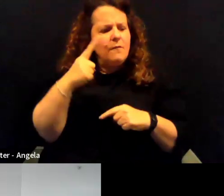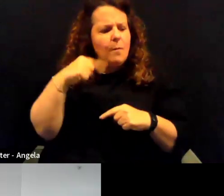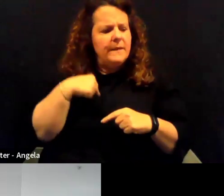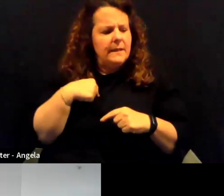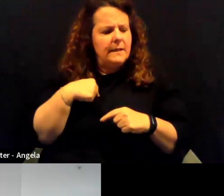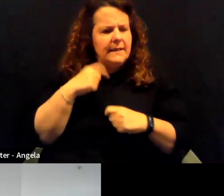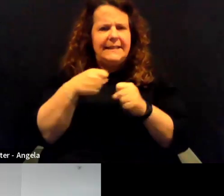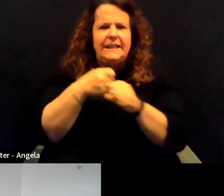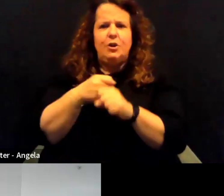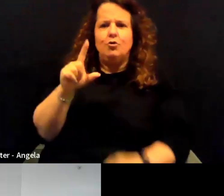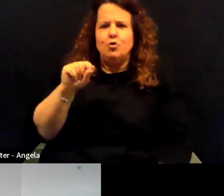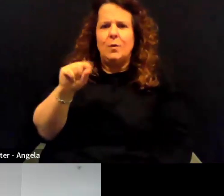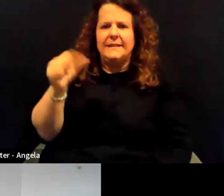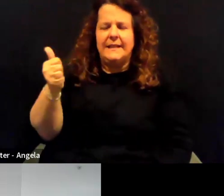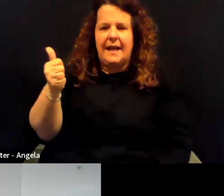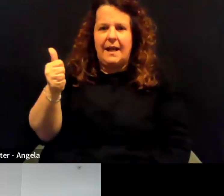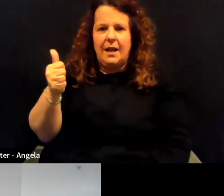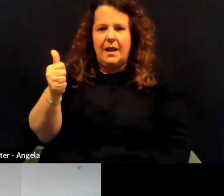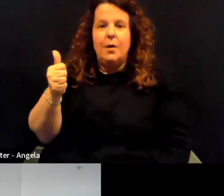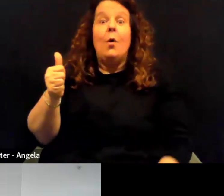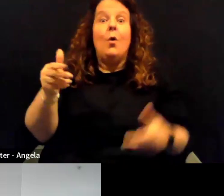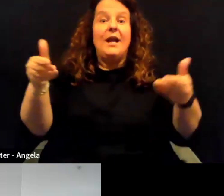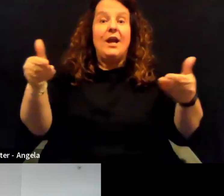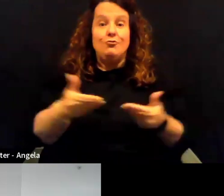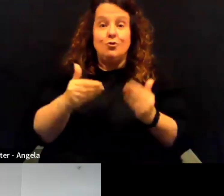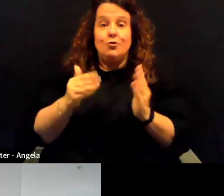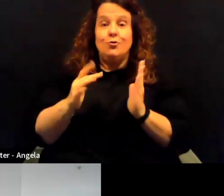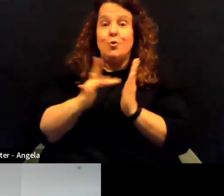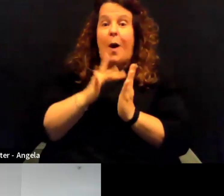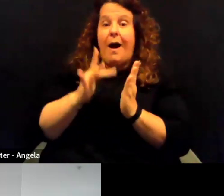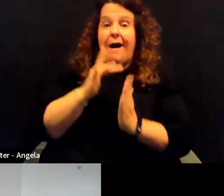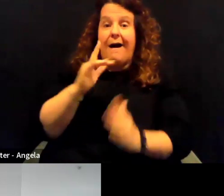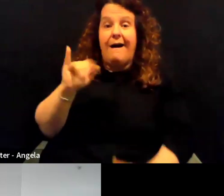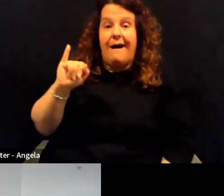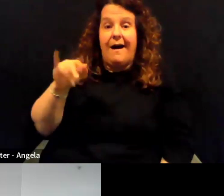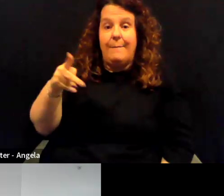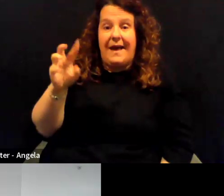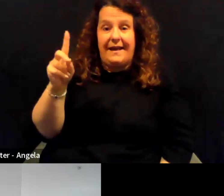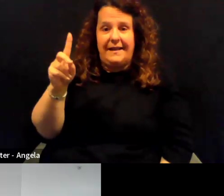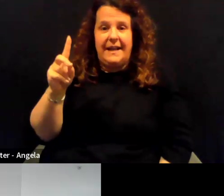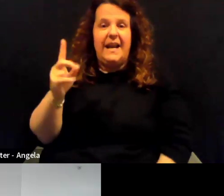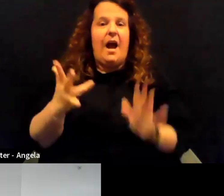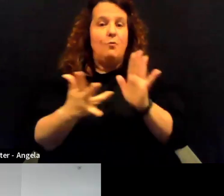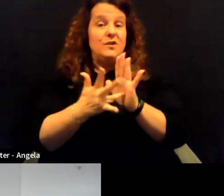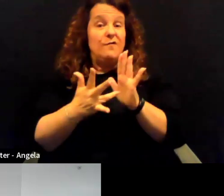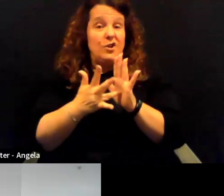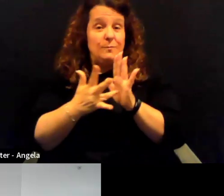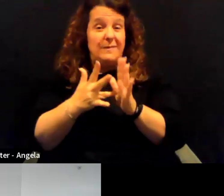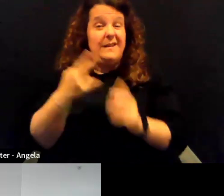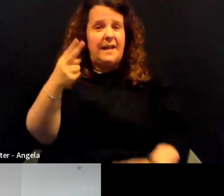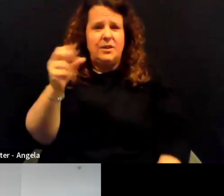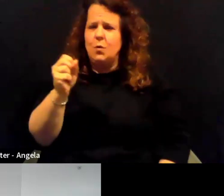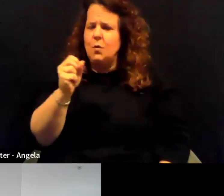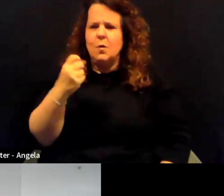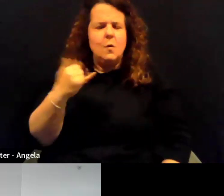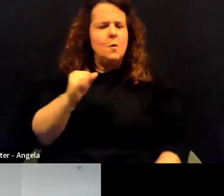when Apple introduced the iPad. I was. Freshman in high school. At that time, I was really struggling with a lot of mental health issues